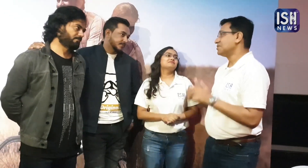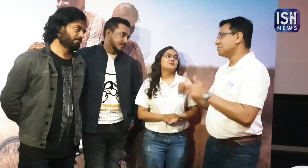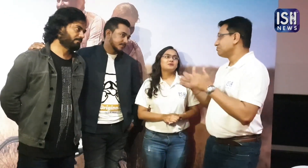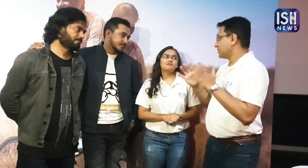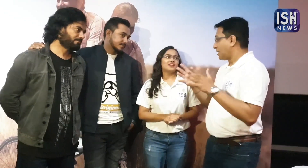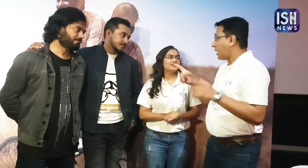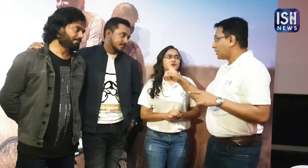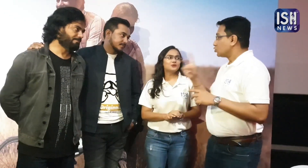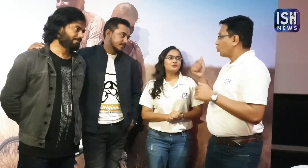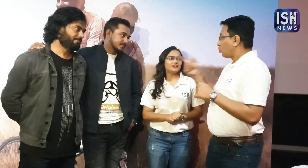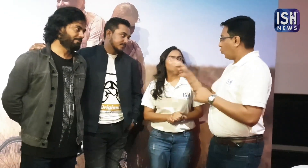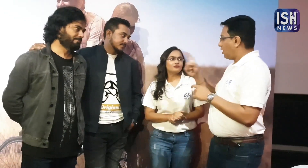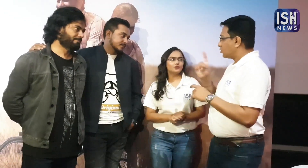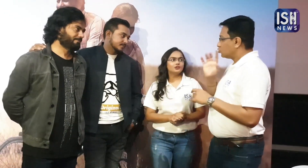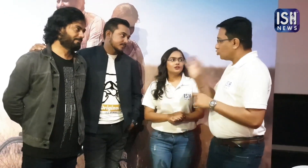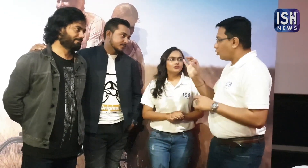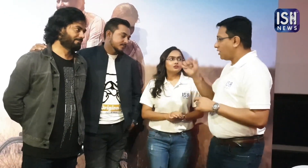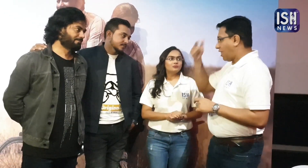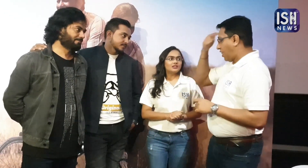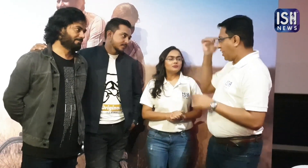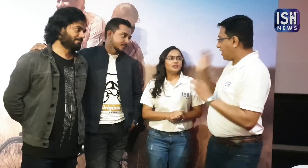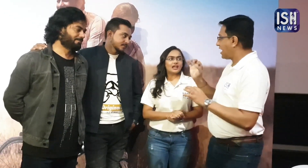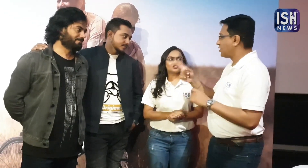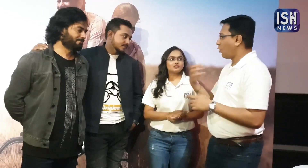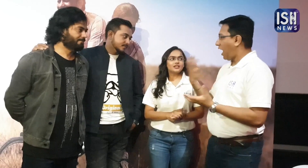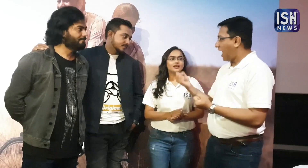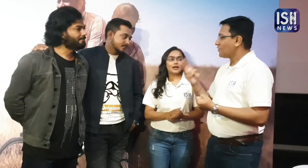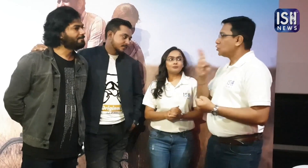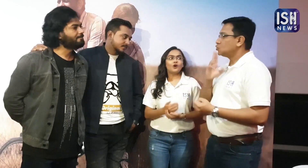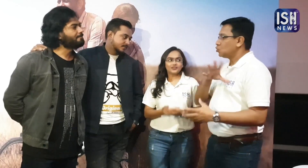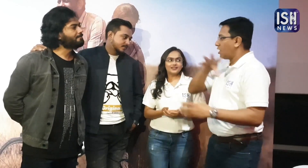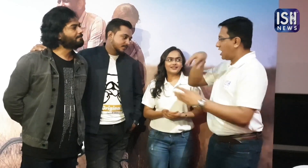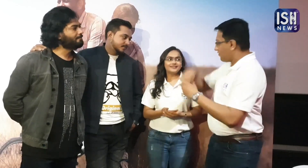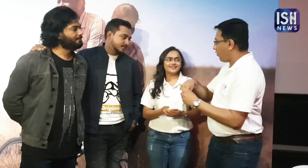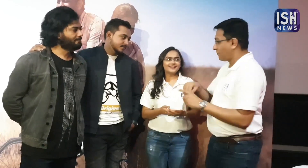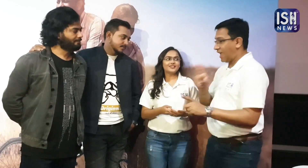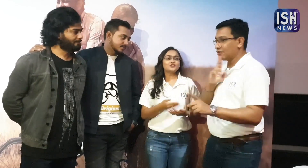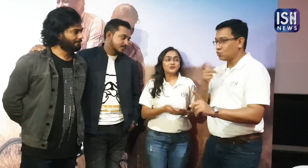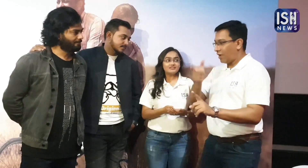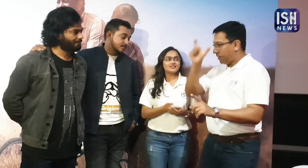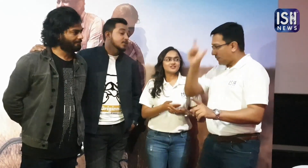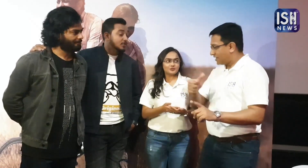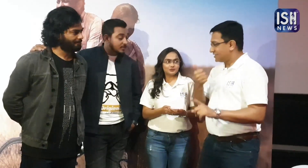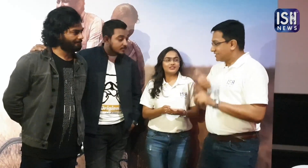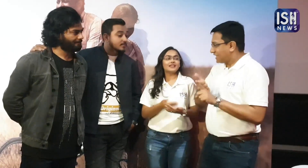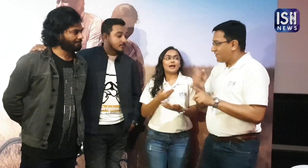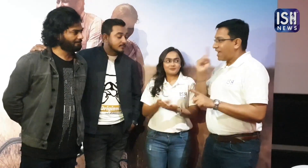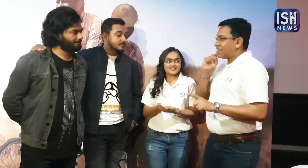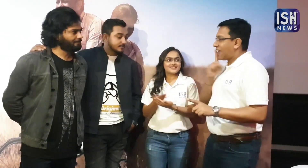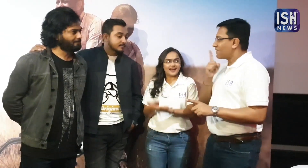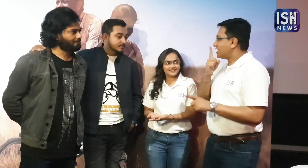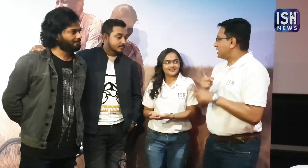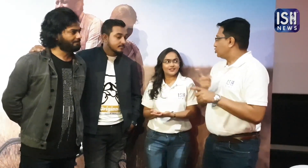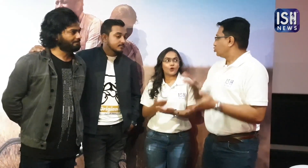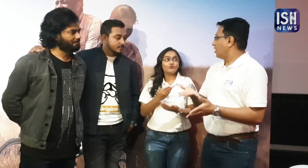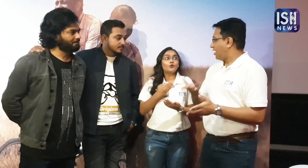Very good! Wonderful! Actually you were very lucky that Sunil was with you as he himself is a Deaf teacher.